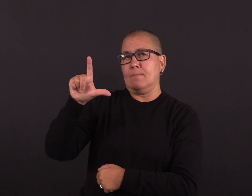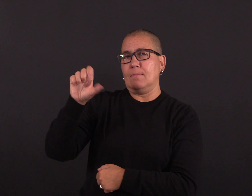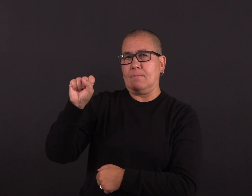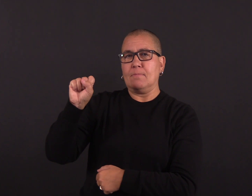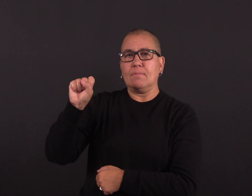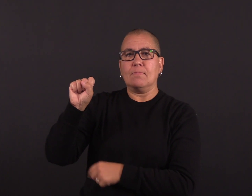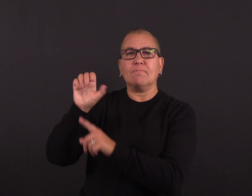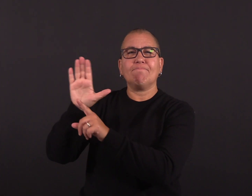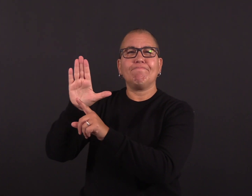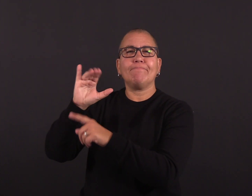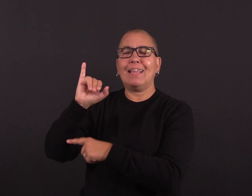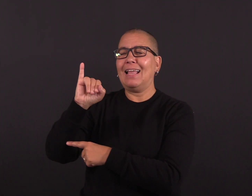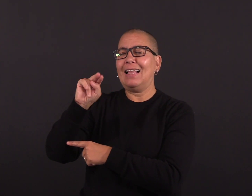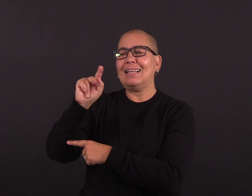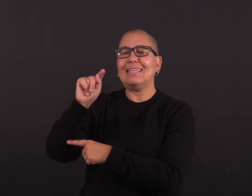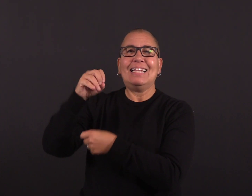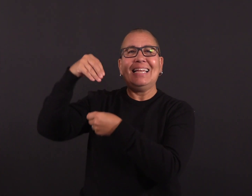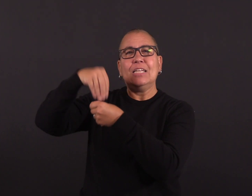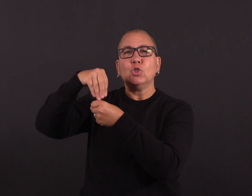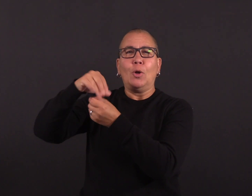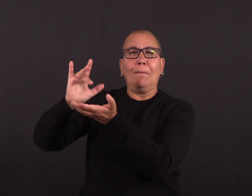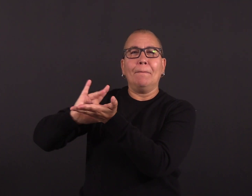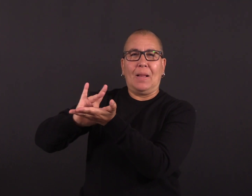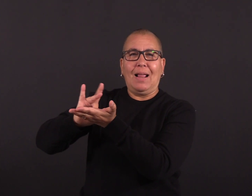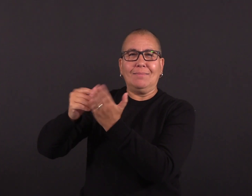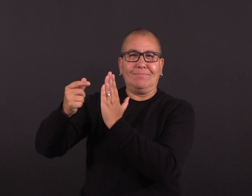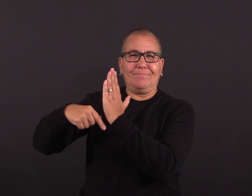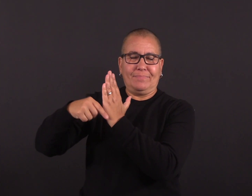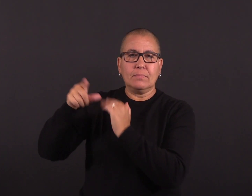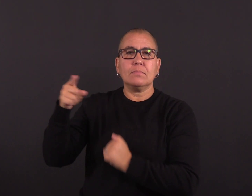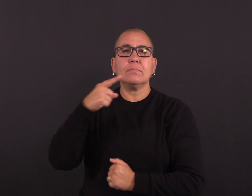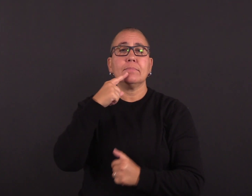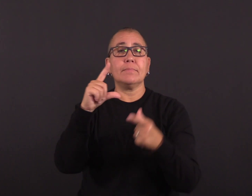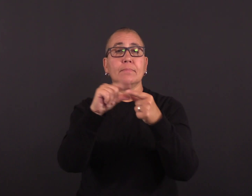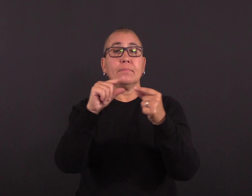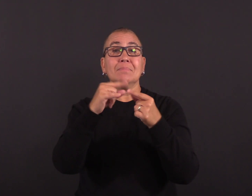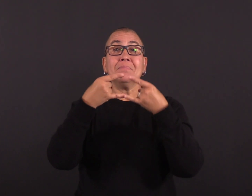Americans don’t appear to be worried enough about the recent rise in cases